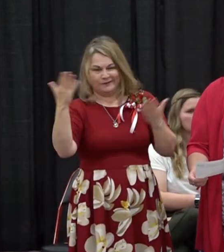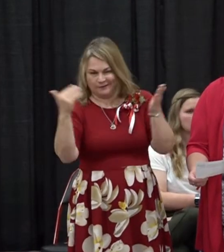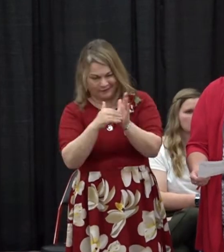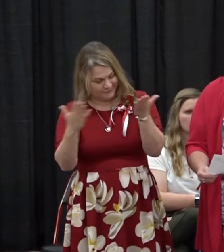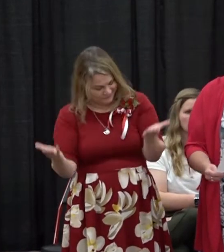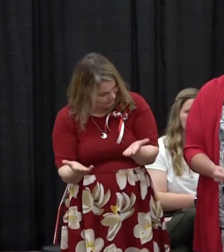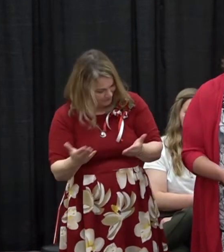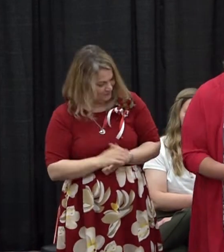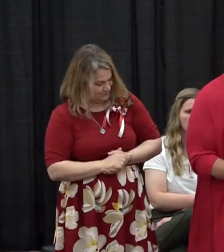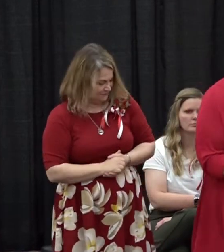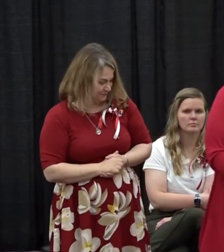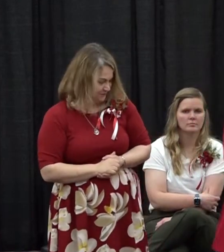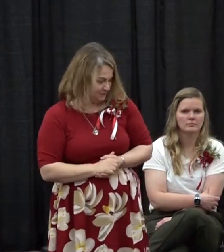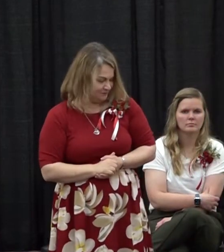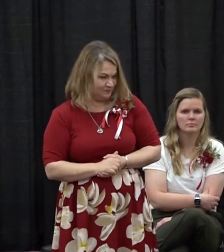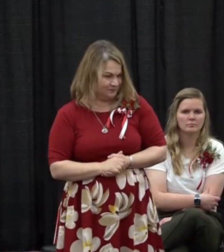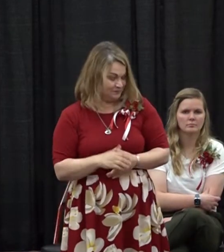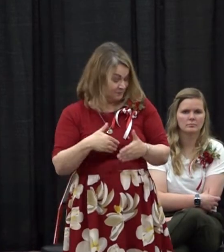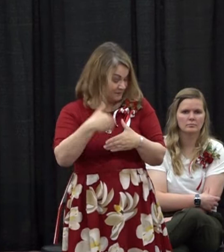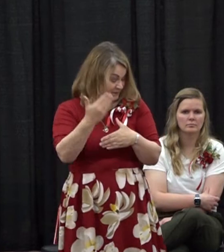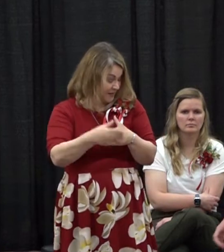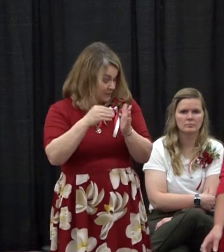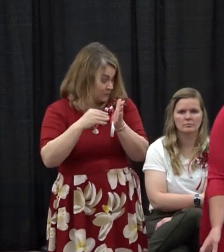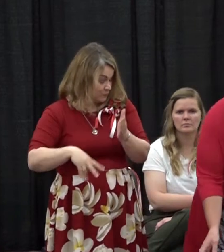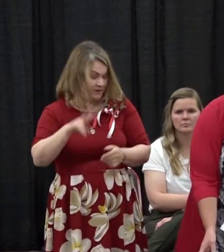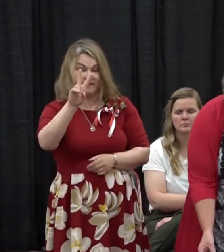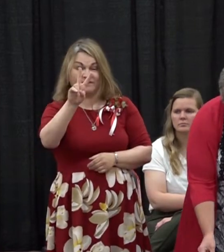First student is Jaden Chapman. Again, he is not here.